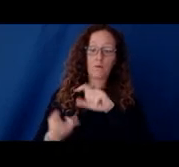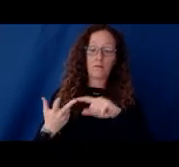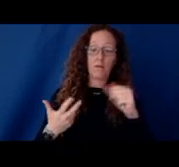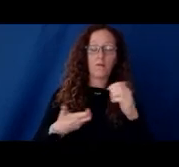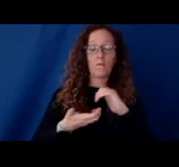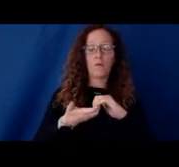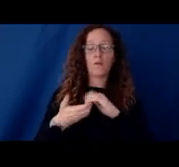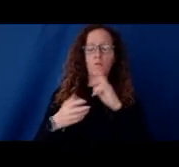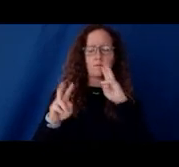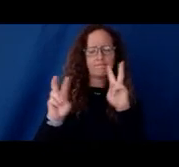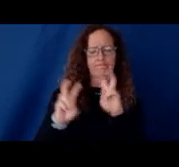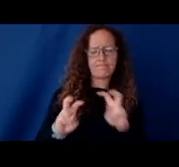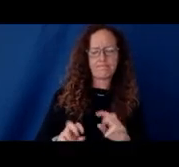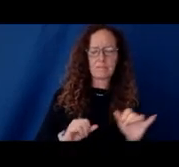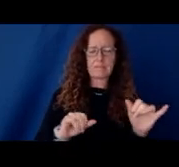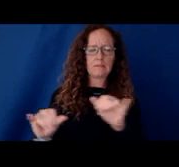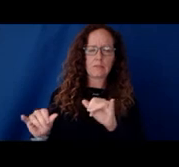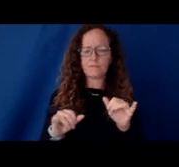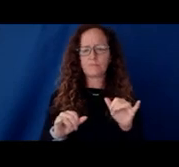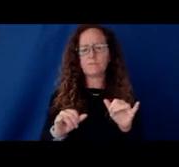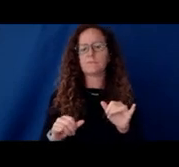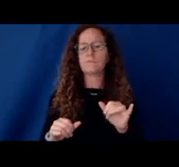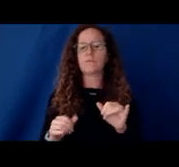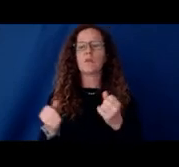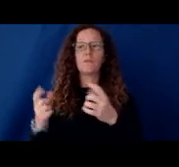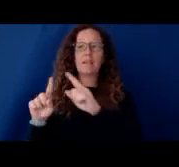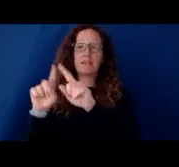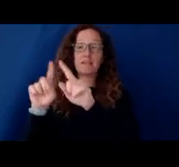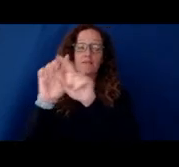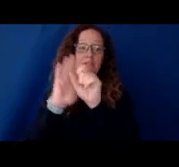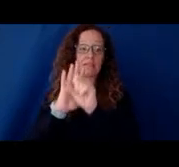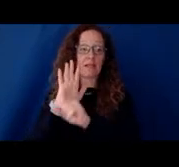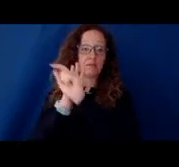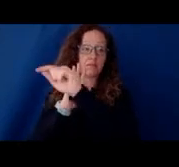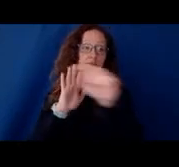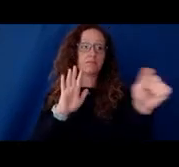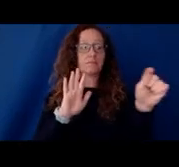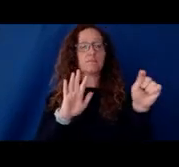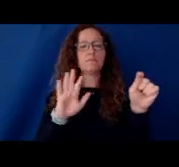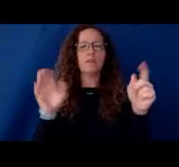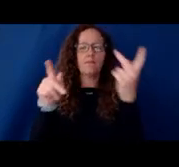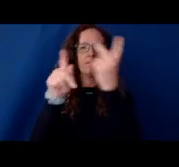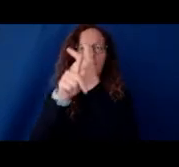findings from this multi-state assessment helped us understand how health risk and burden vary over